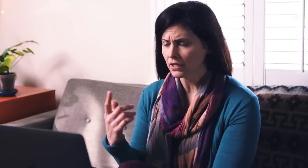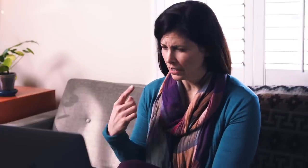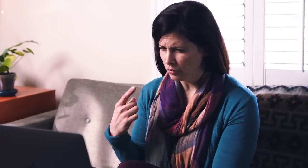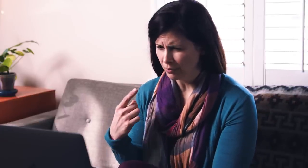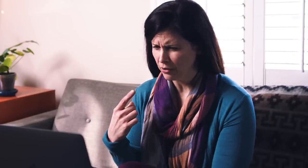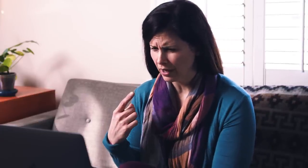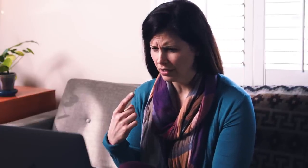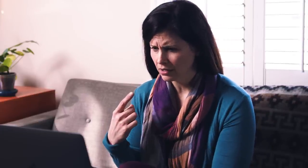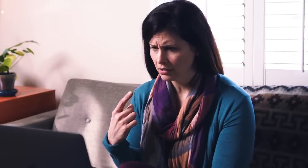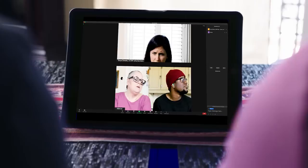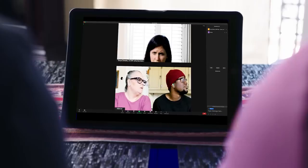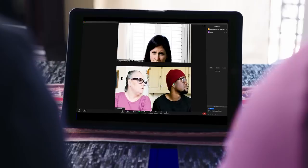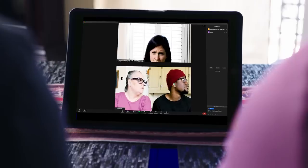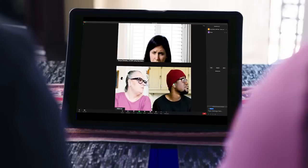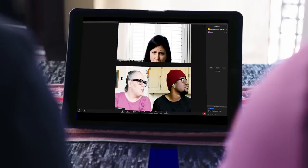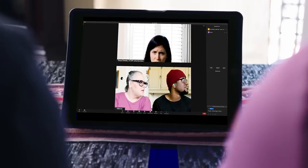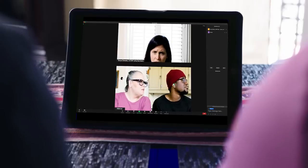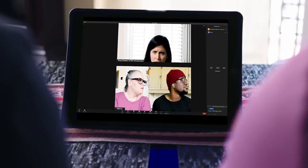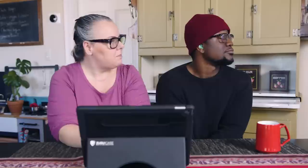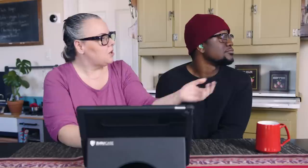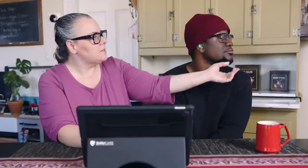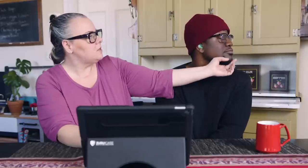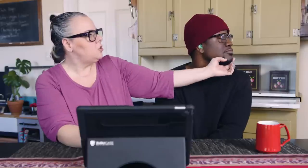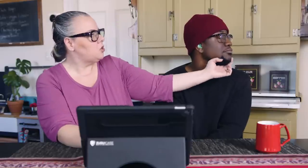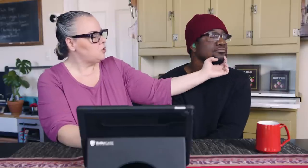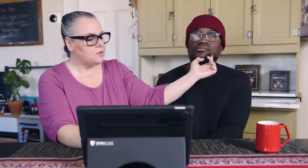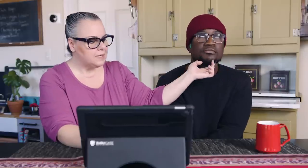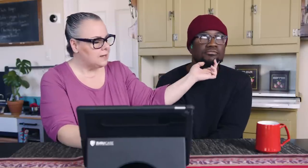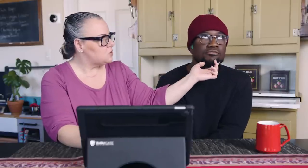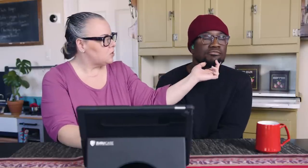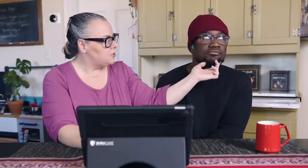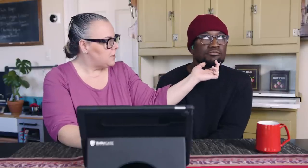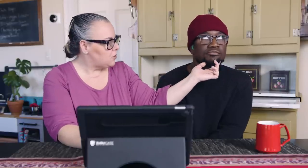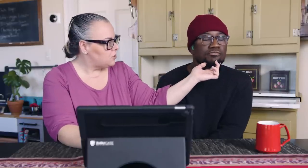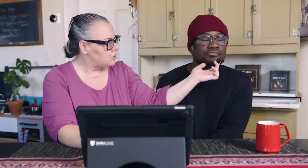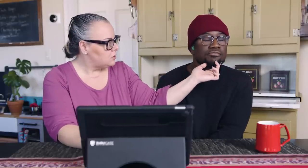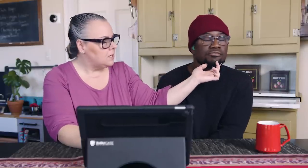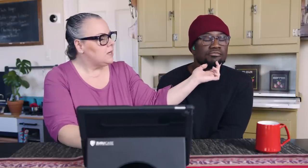Umm…can you hear me okay? Marcus. Marcus! Look! Look at the counselor. Can you hear her?